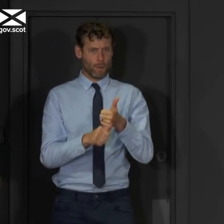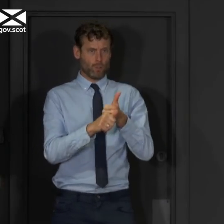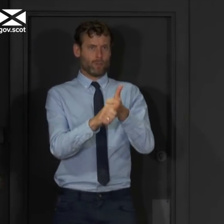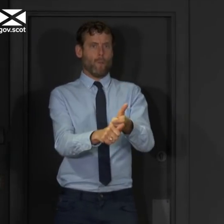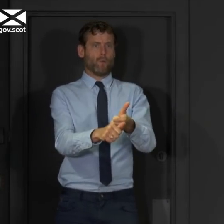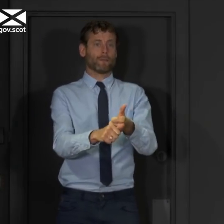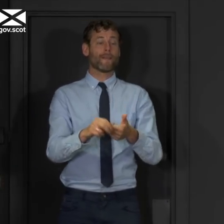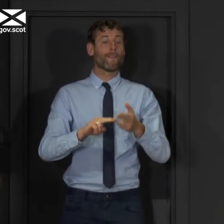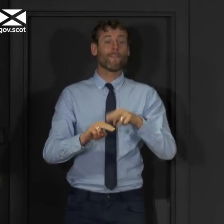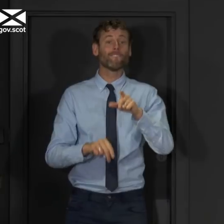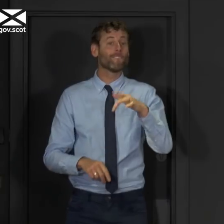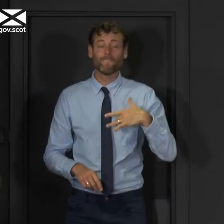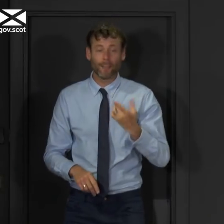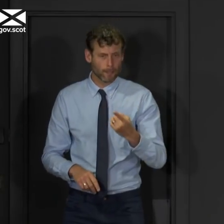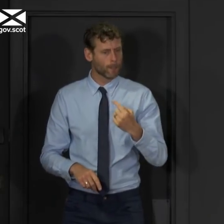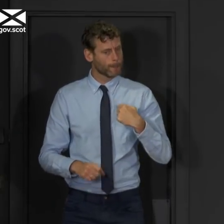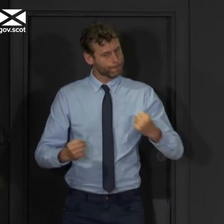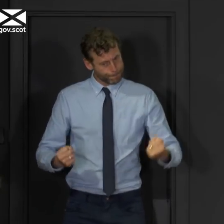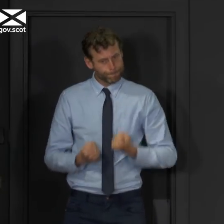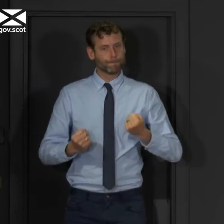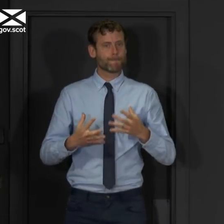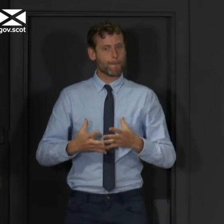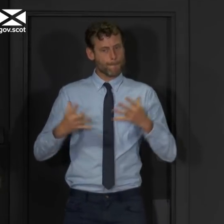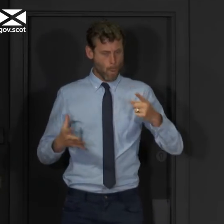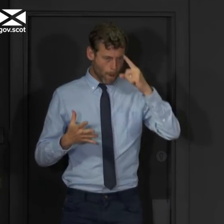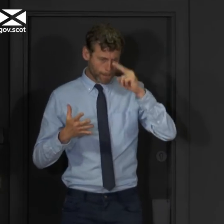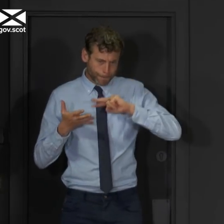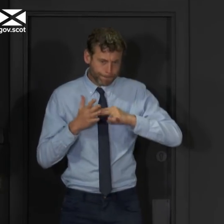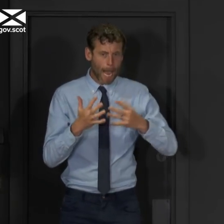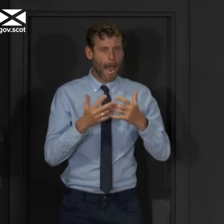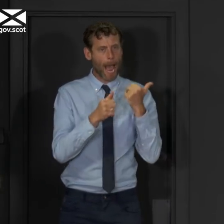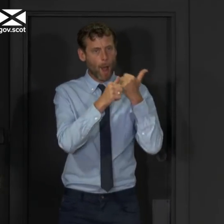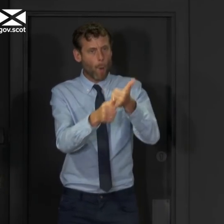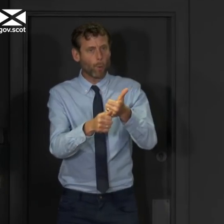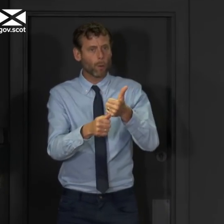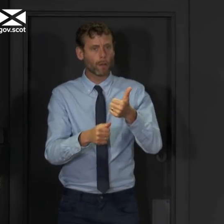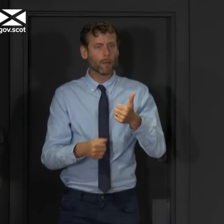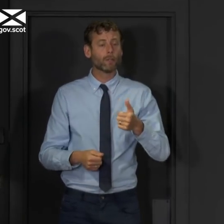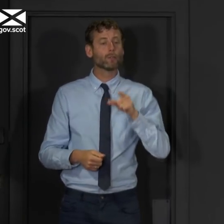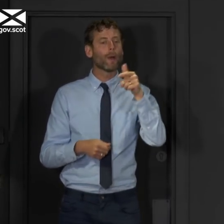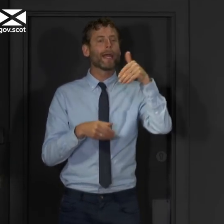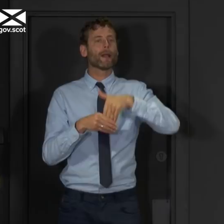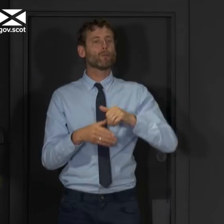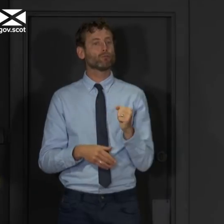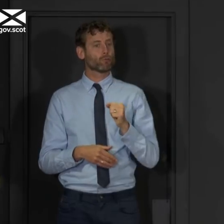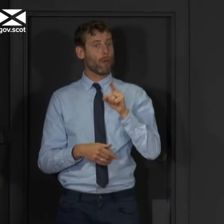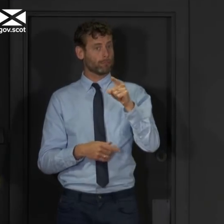our efforts to address that and that will be certainly the case as we look at and try to respond to the comments that were made yesterday.